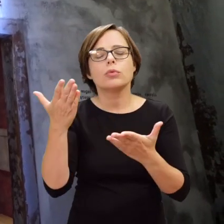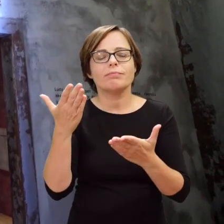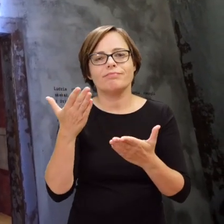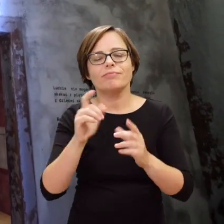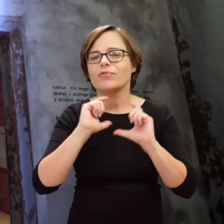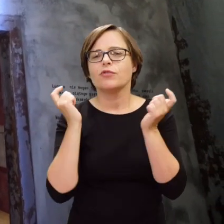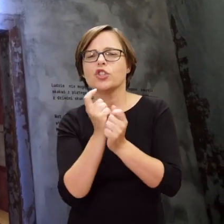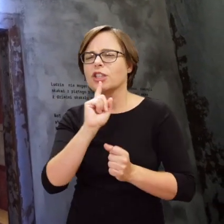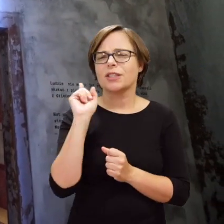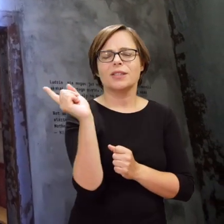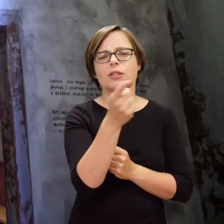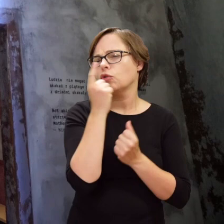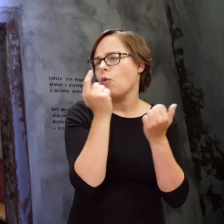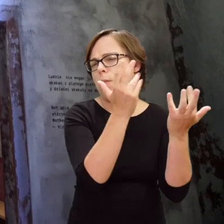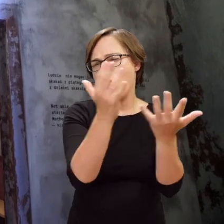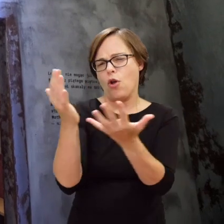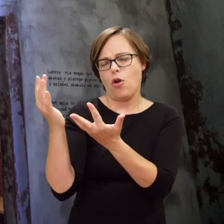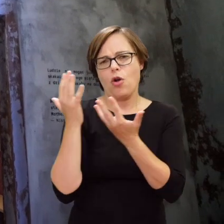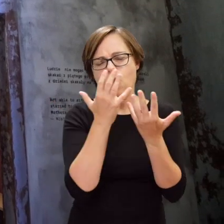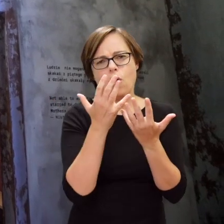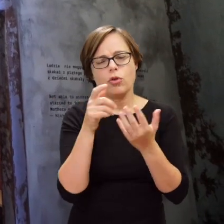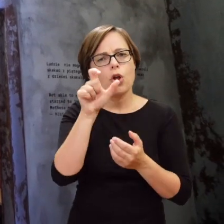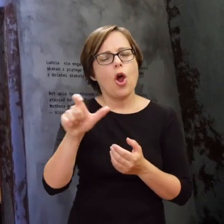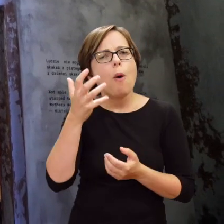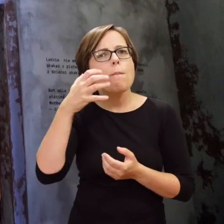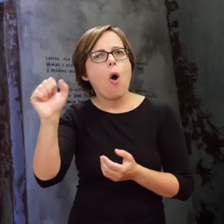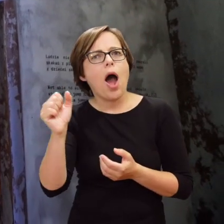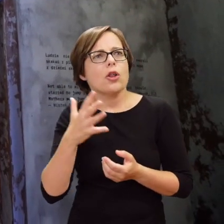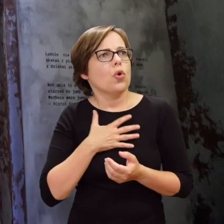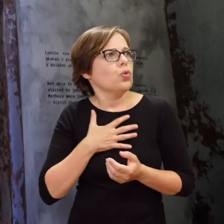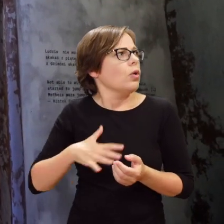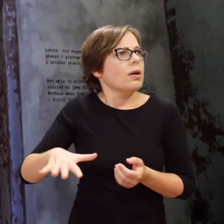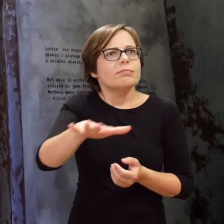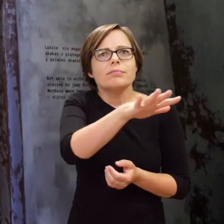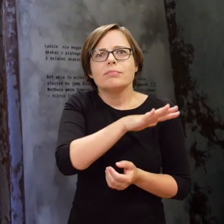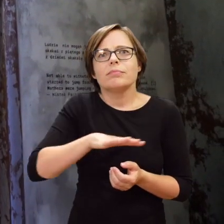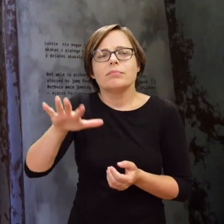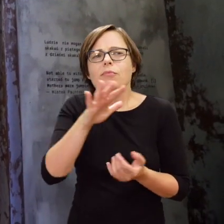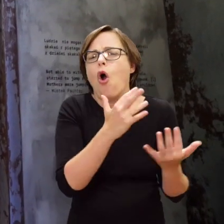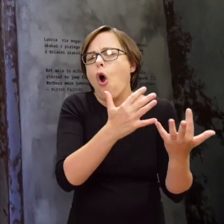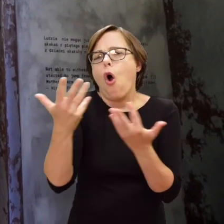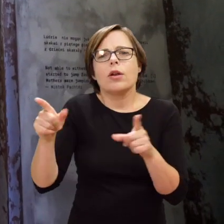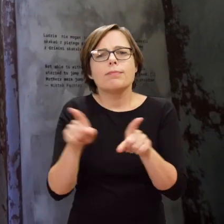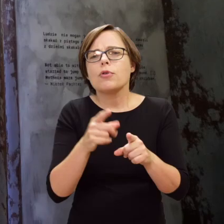Our protagonists are surrounded by a sea of fire. They mention that many times in their diaries and testimonies.